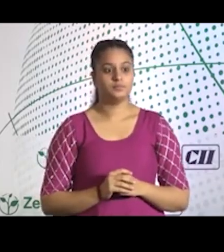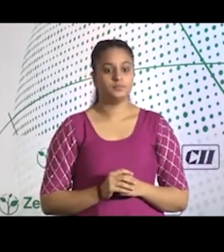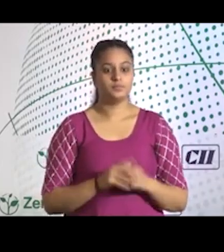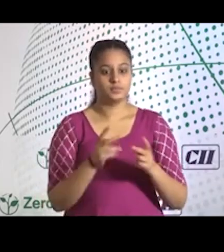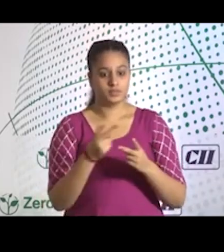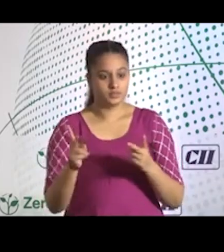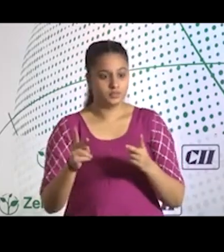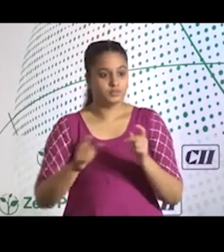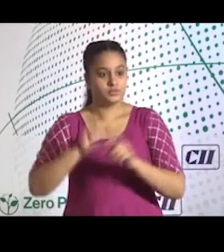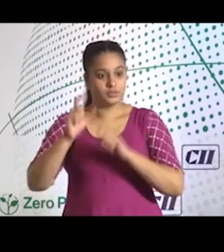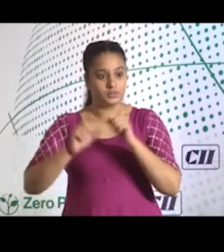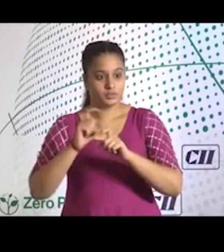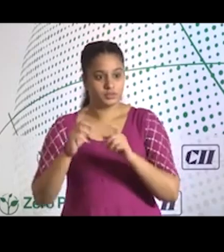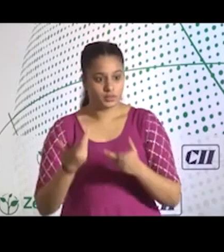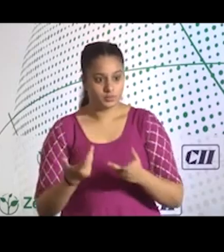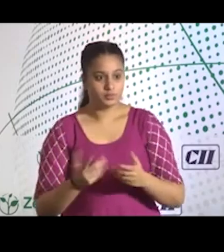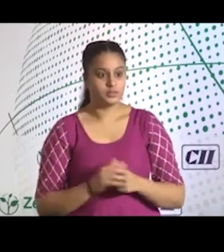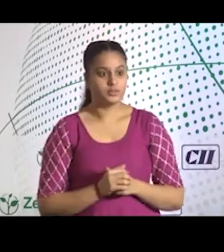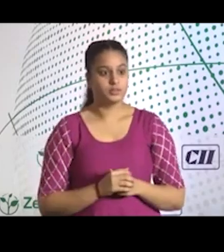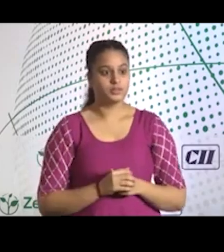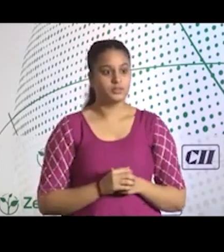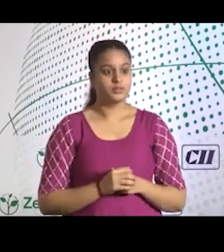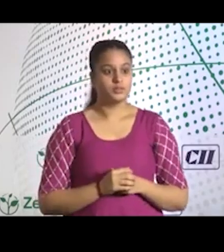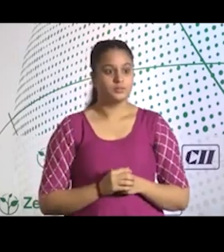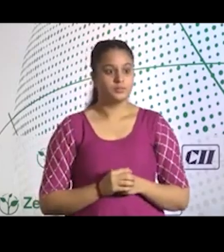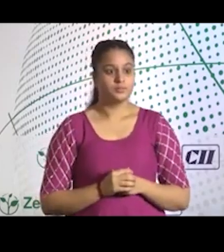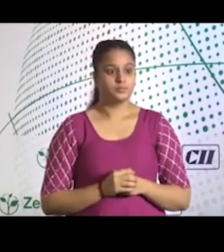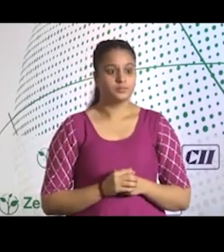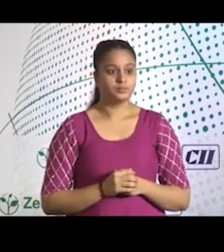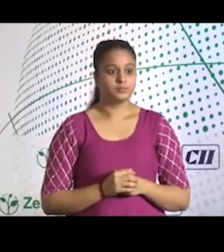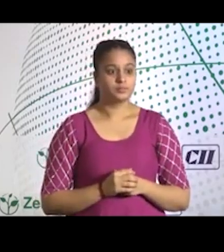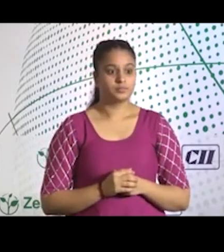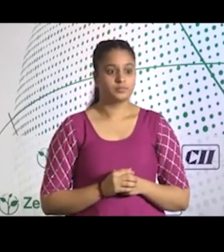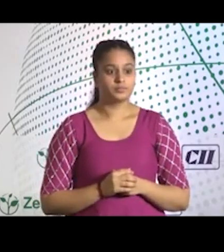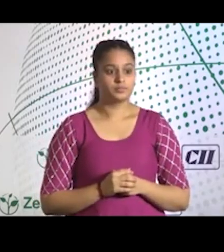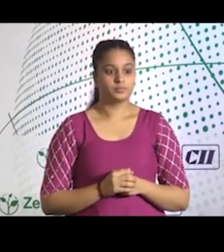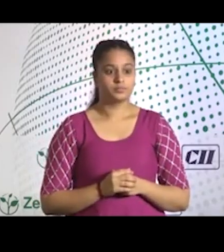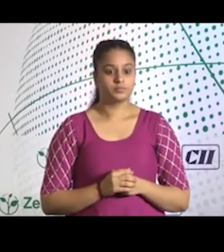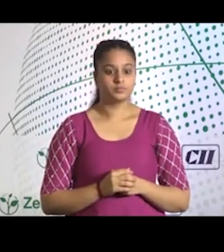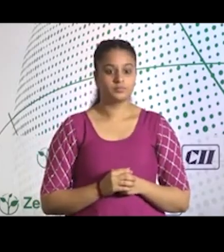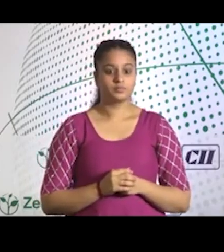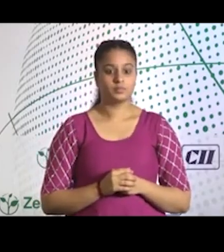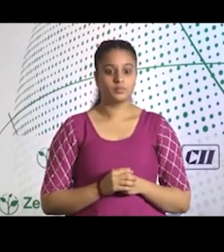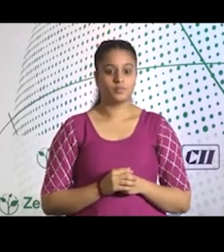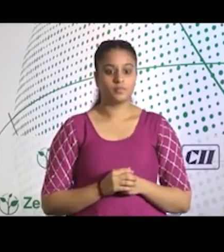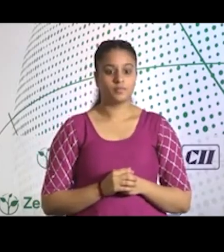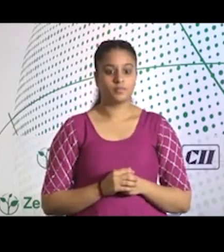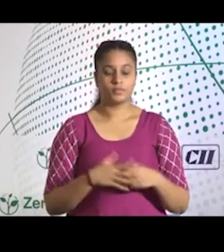as well as experience of from the community, we hold the workshops